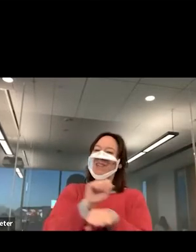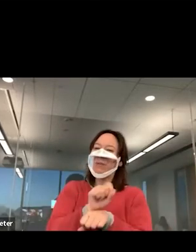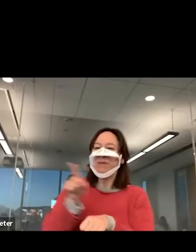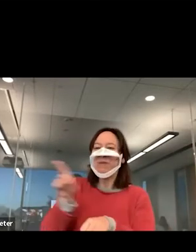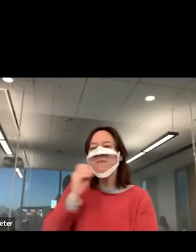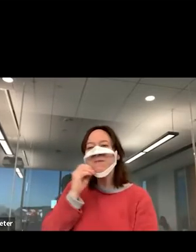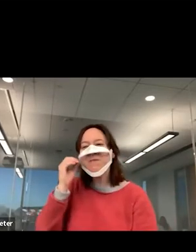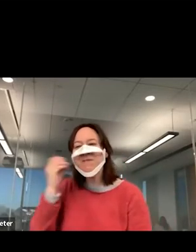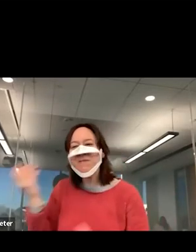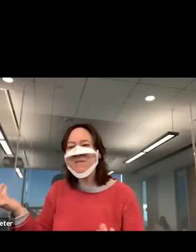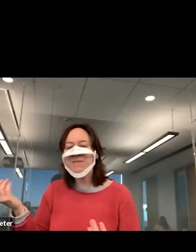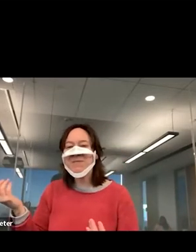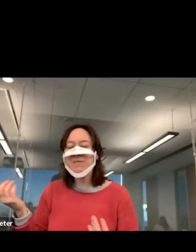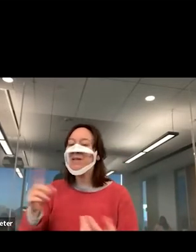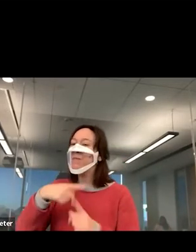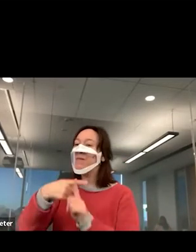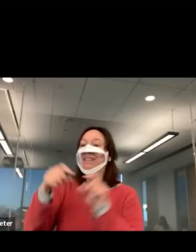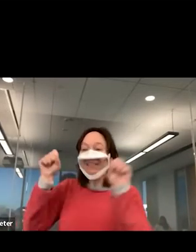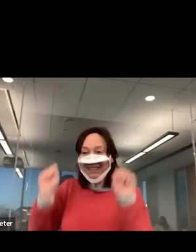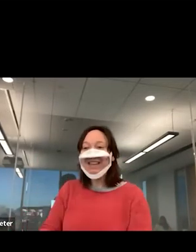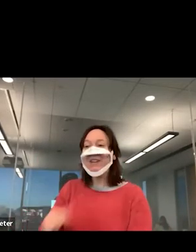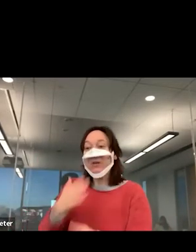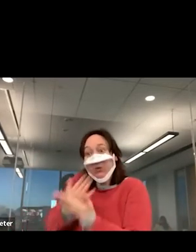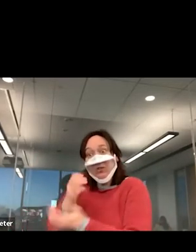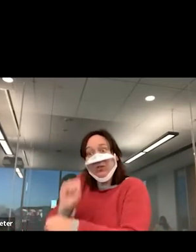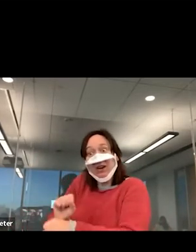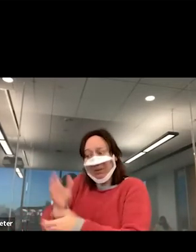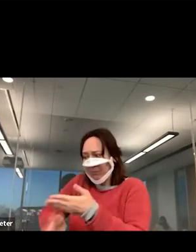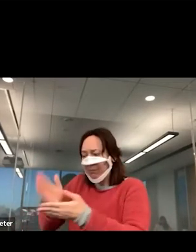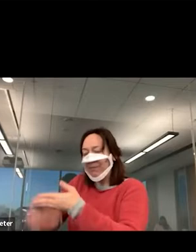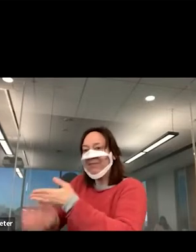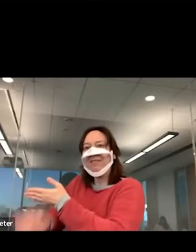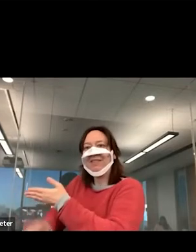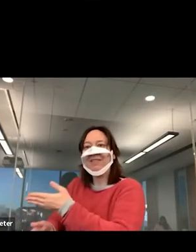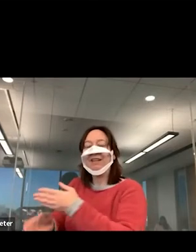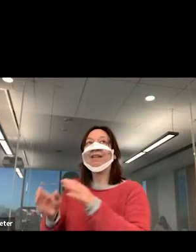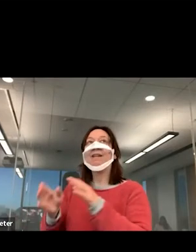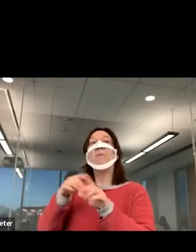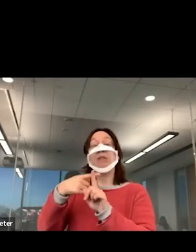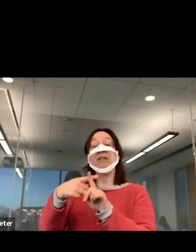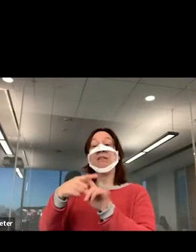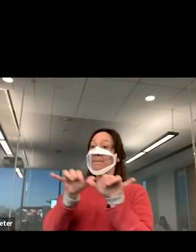and we could all do a good job and it's measurable and it's you know well not everybody can work from